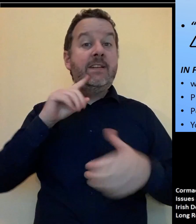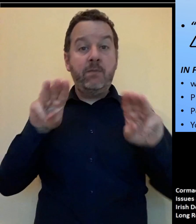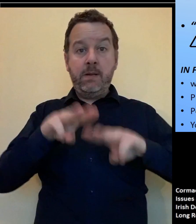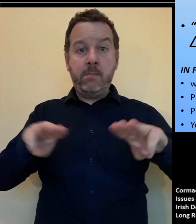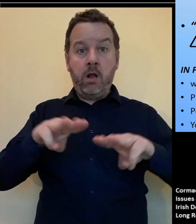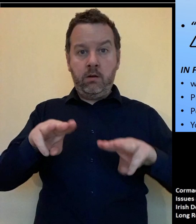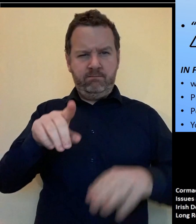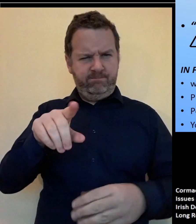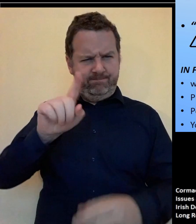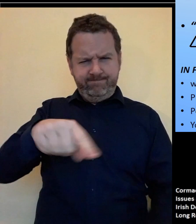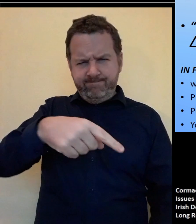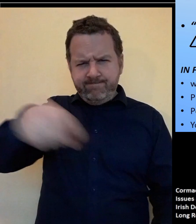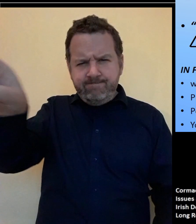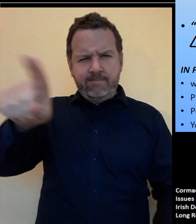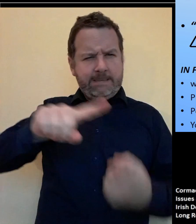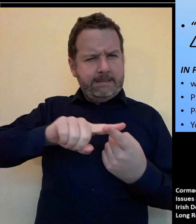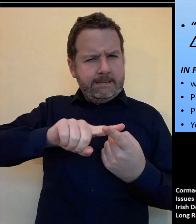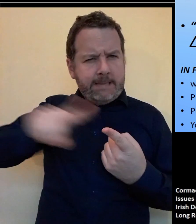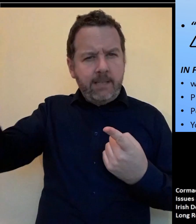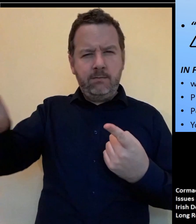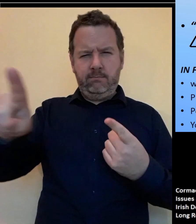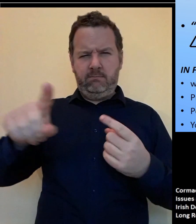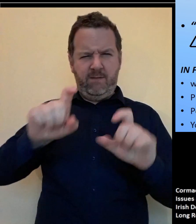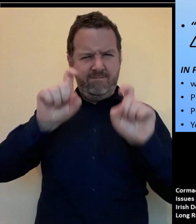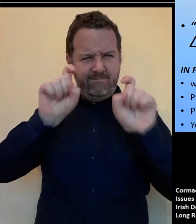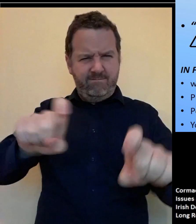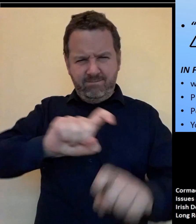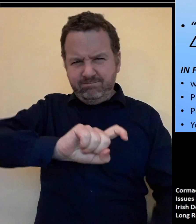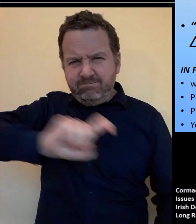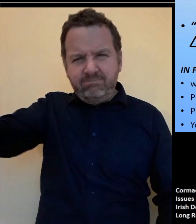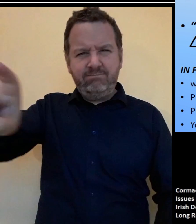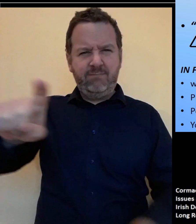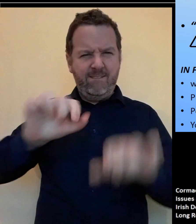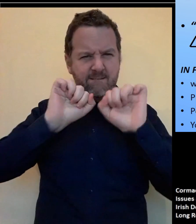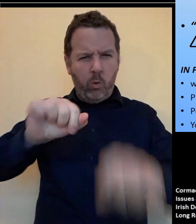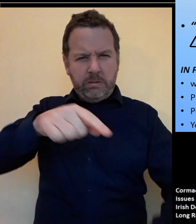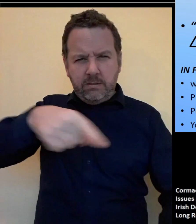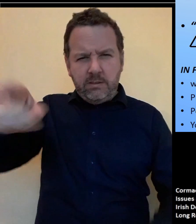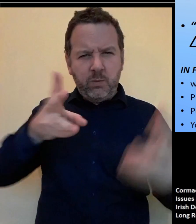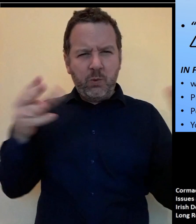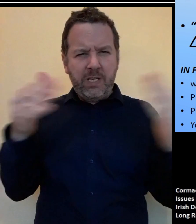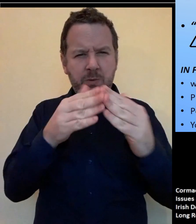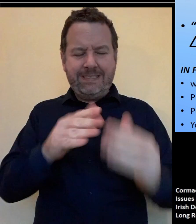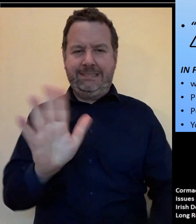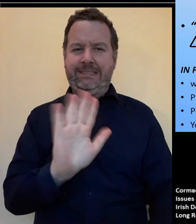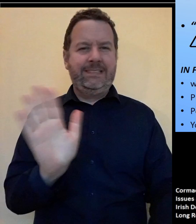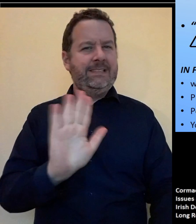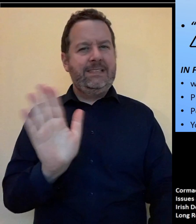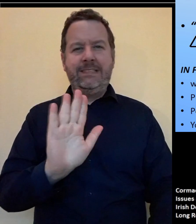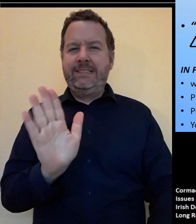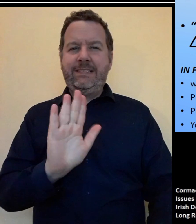for example the myth that deaf people were 'sent to', 'committed', or forced to be in workhouses.